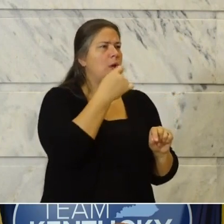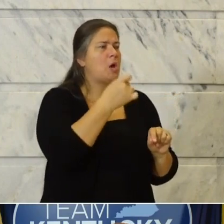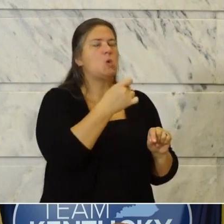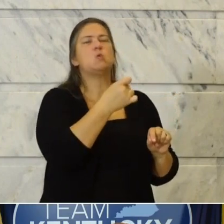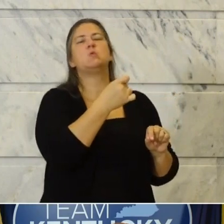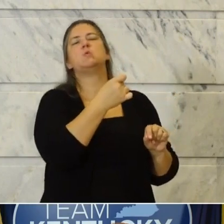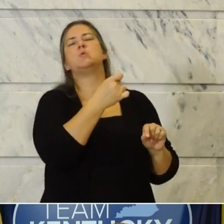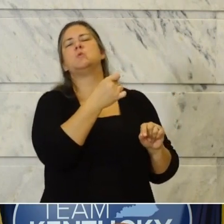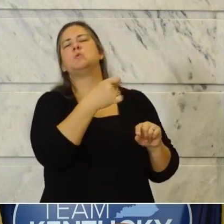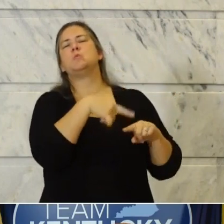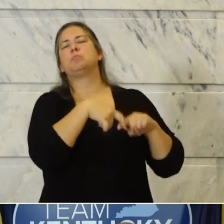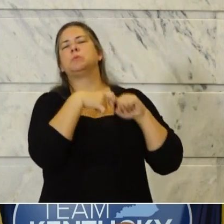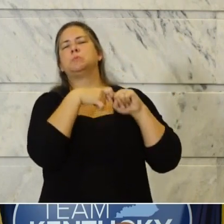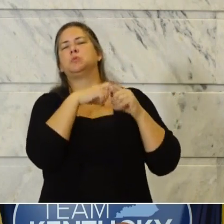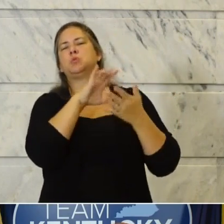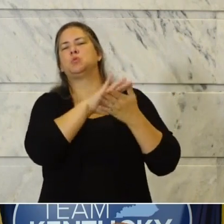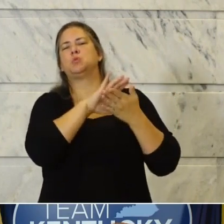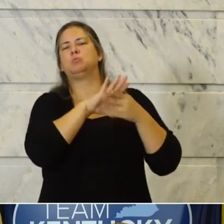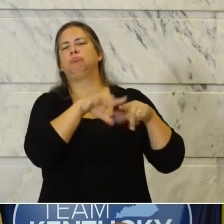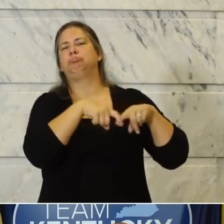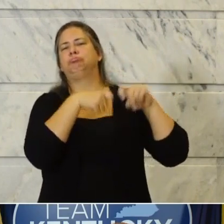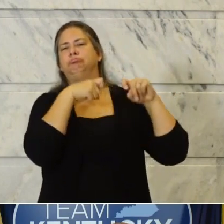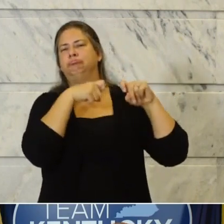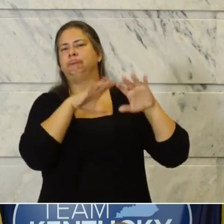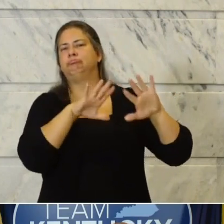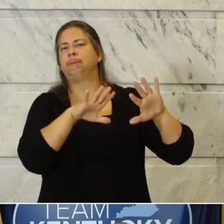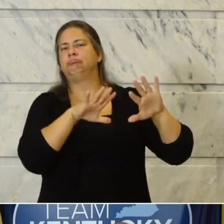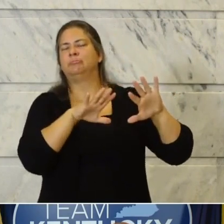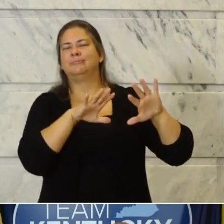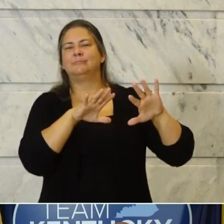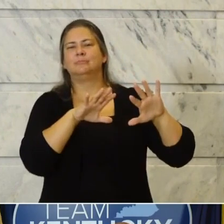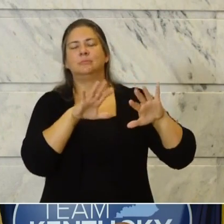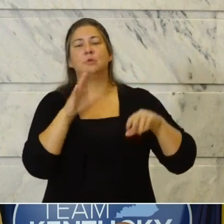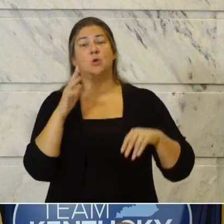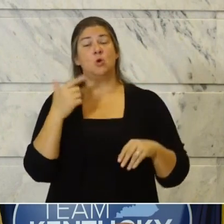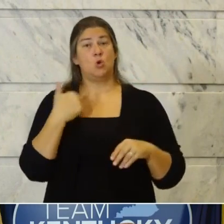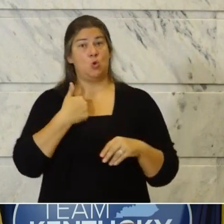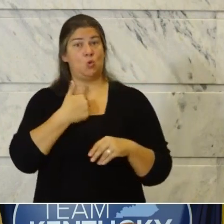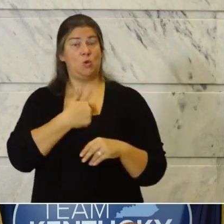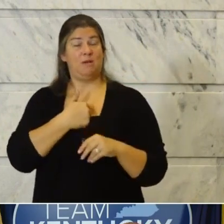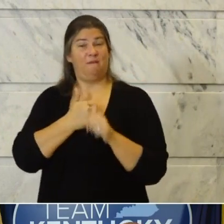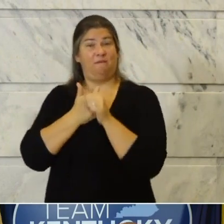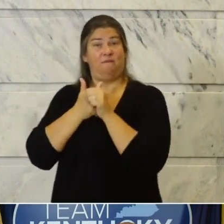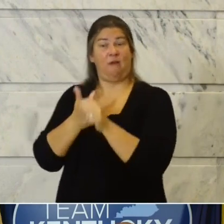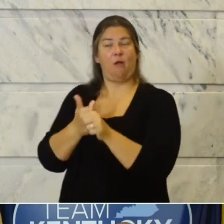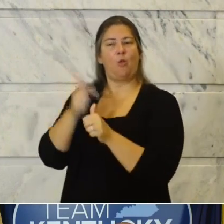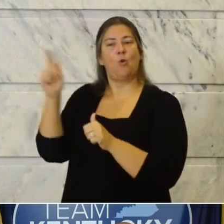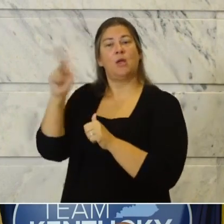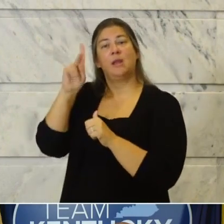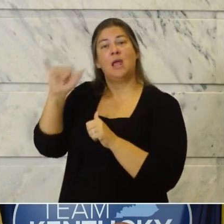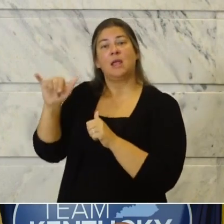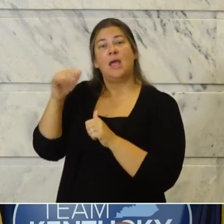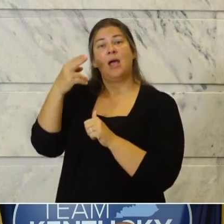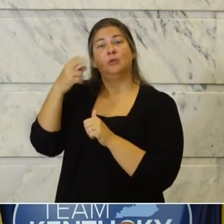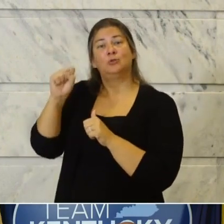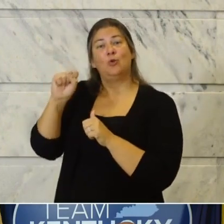other states that aligns with the Kentucky High School Athletic Association, where they say that if you are red, you should not have